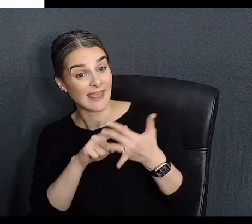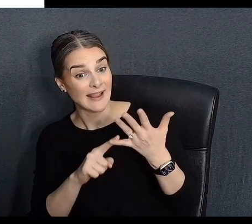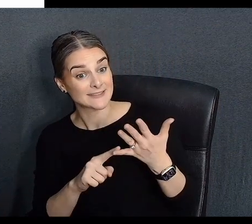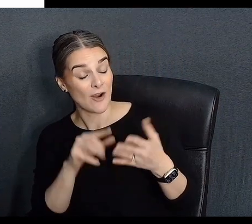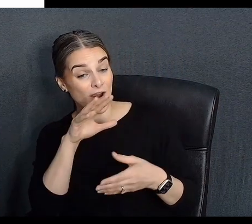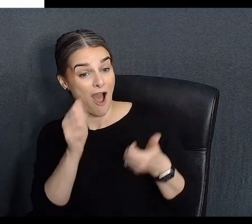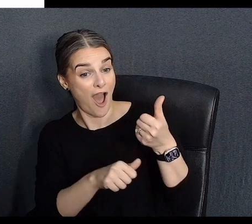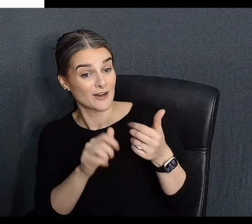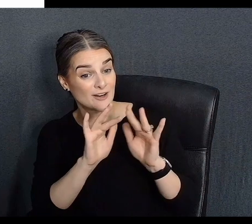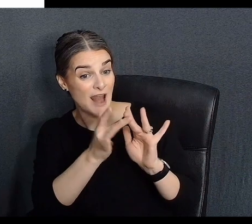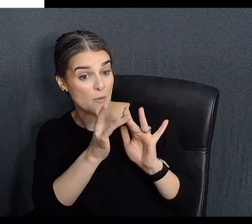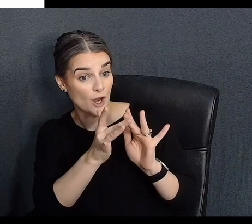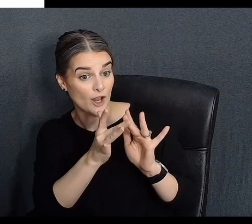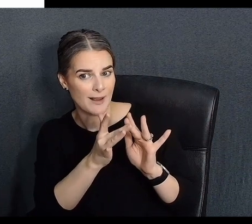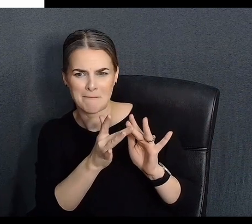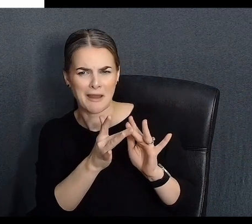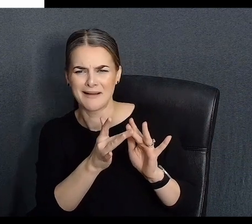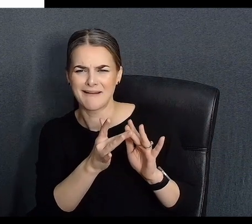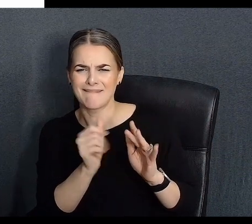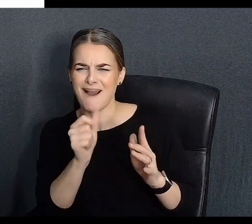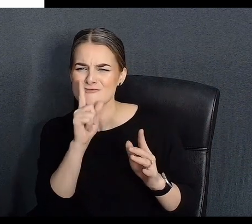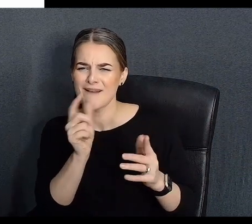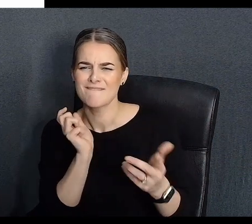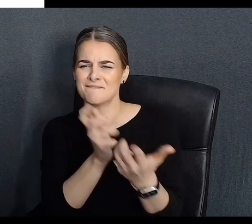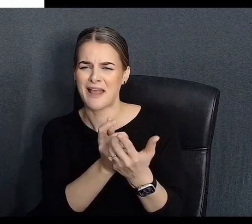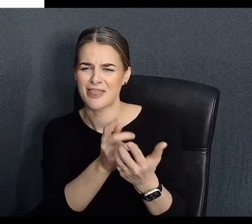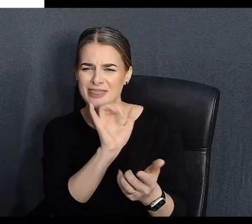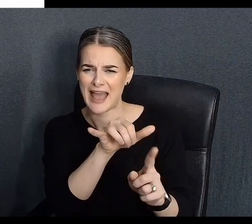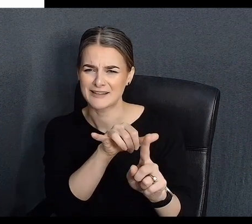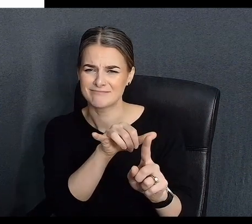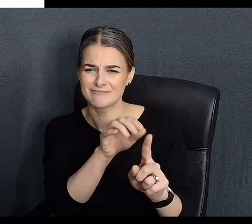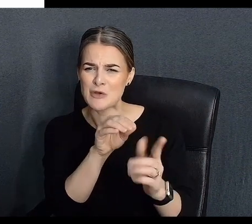But in my experience, it's usually not. And we don't want the insurance company